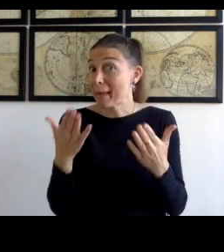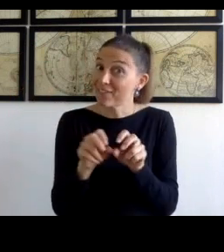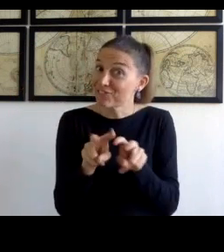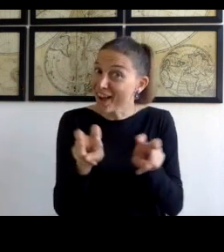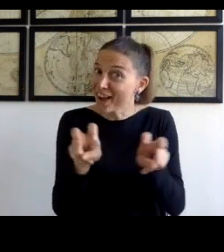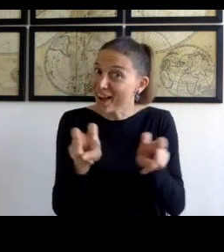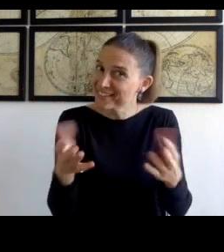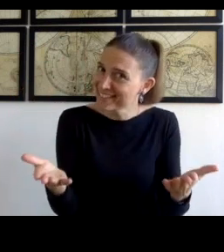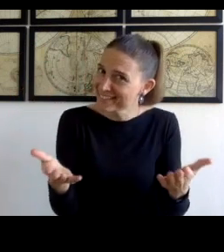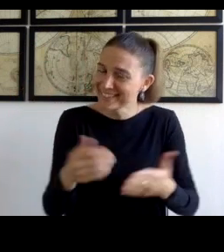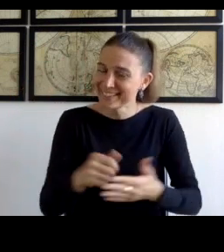Next slide.